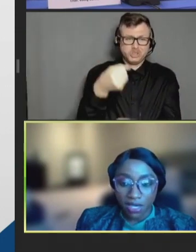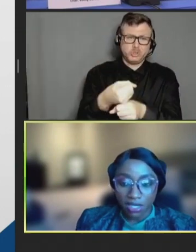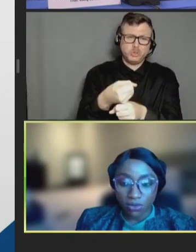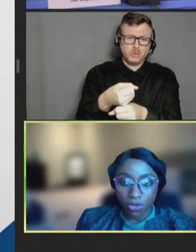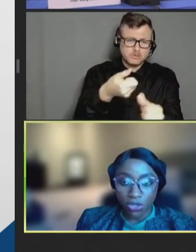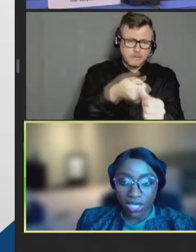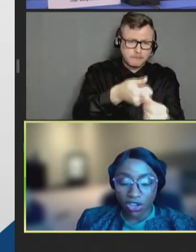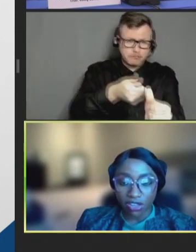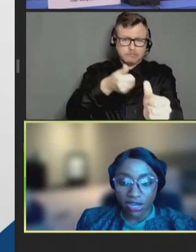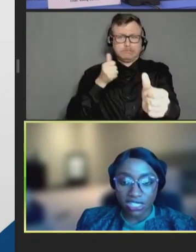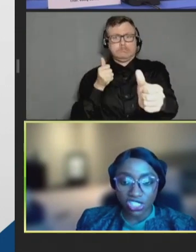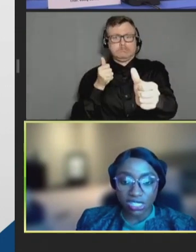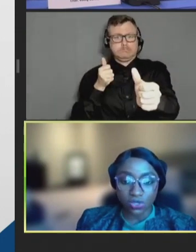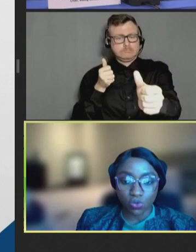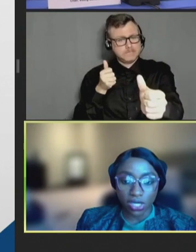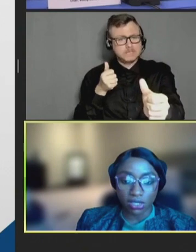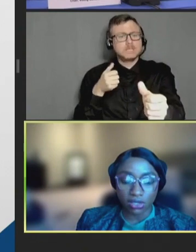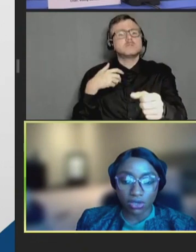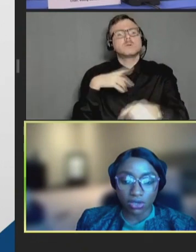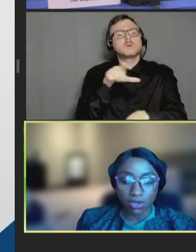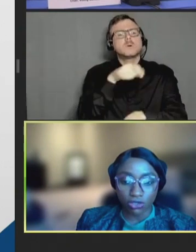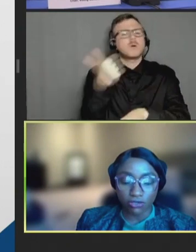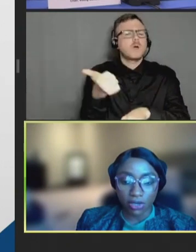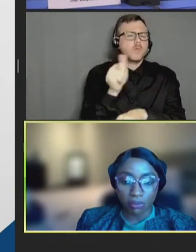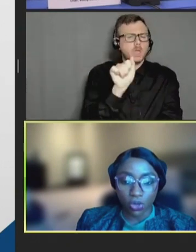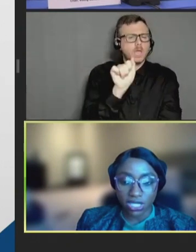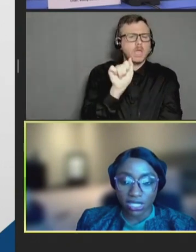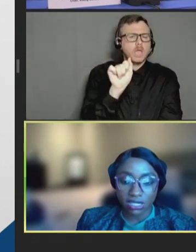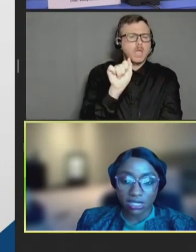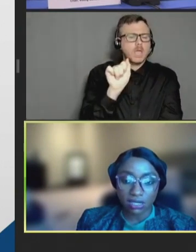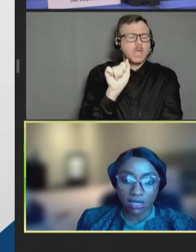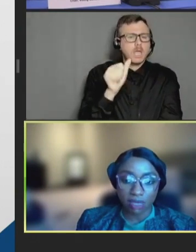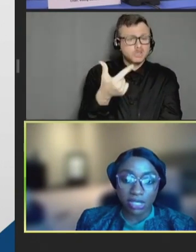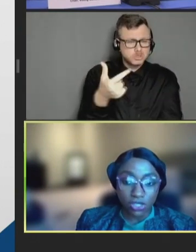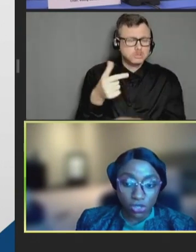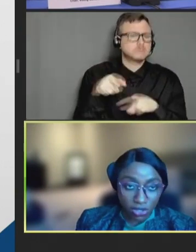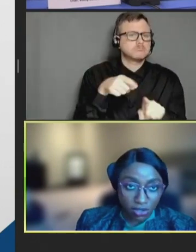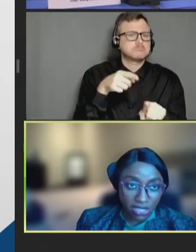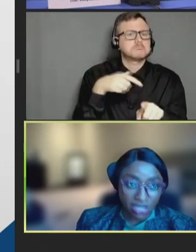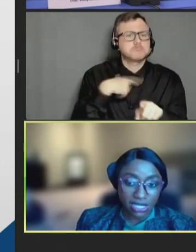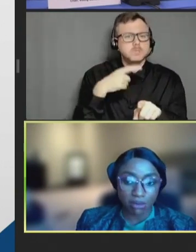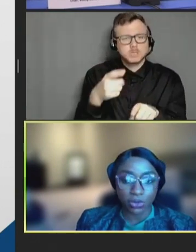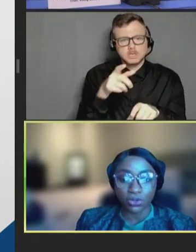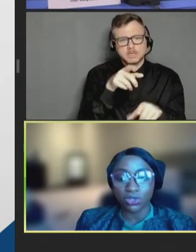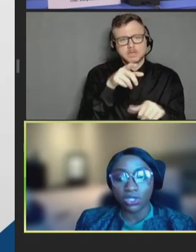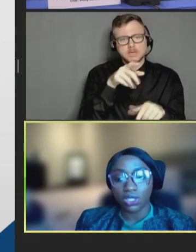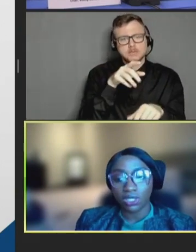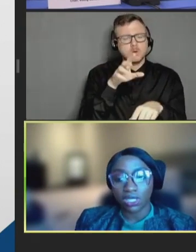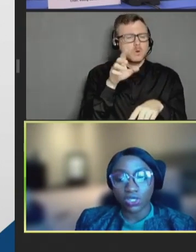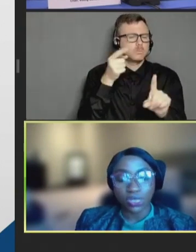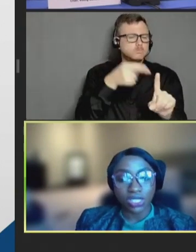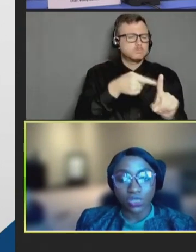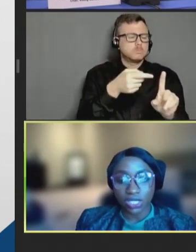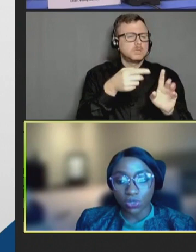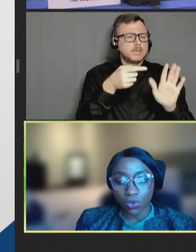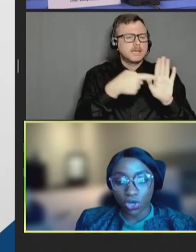And when we look at other antigens of importance as well, measles as an example, in 2021,